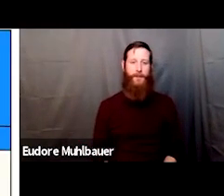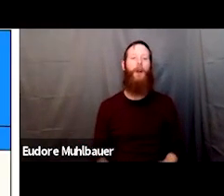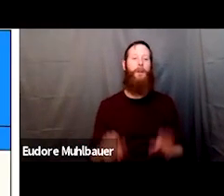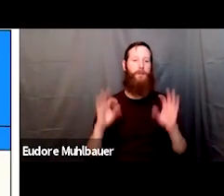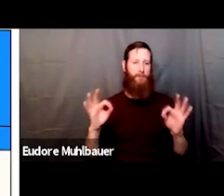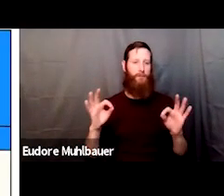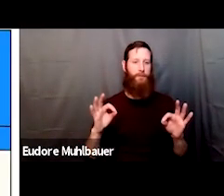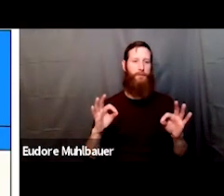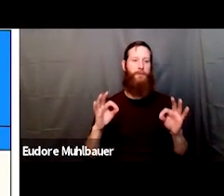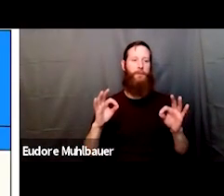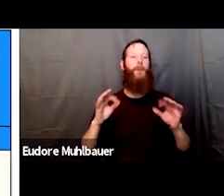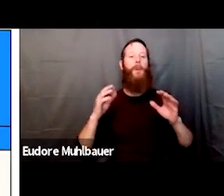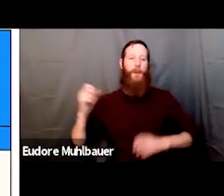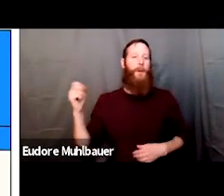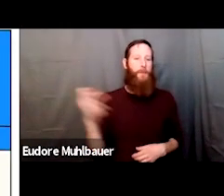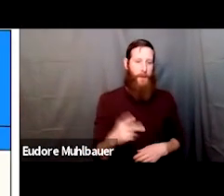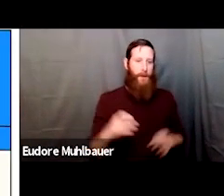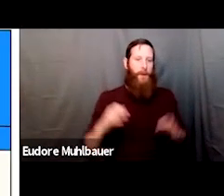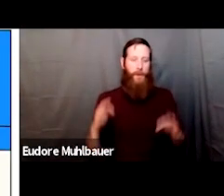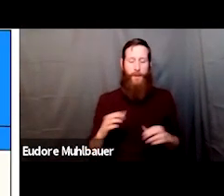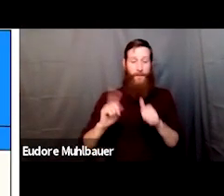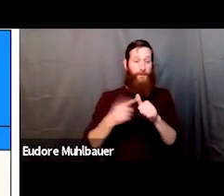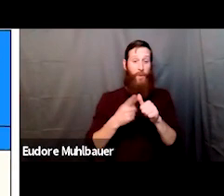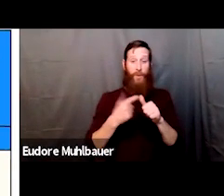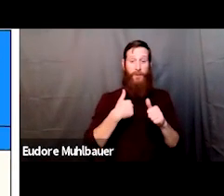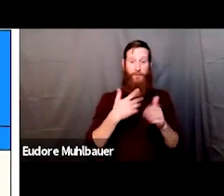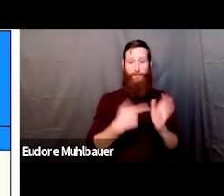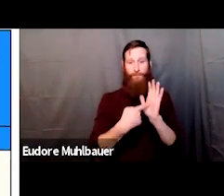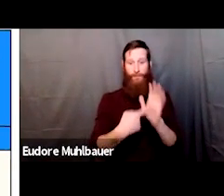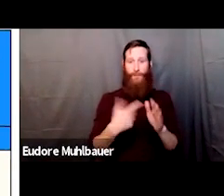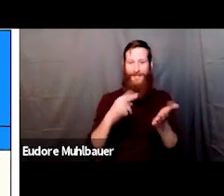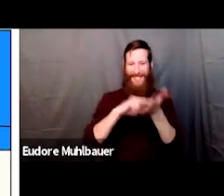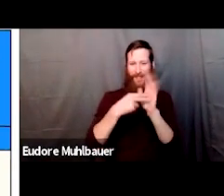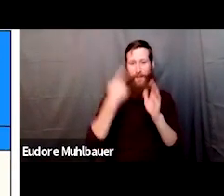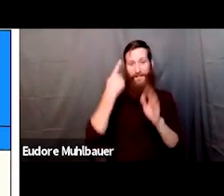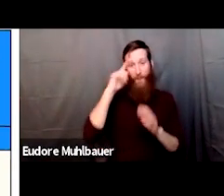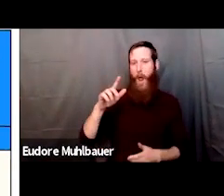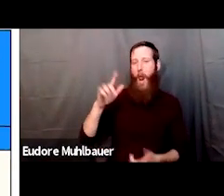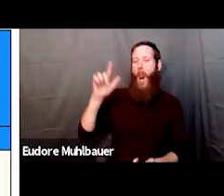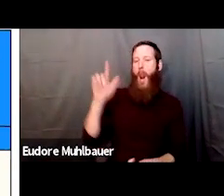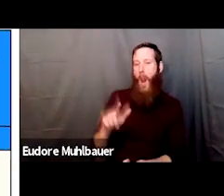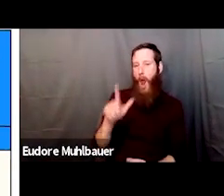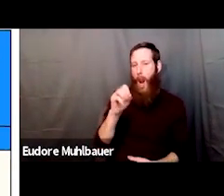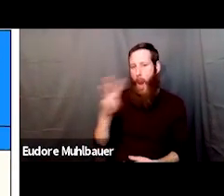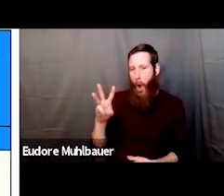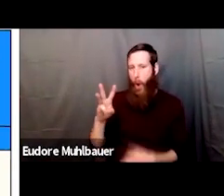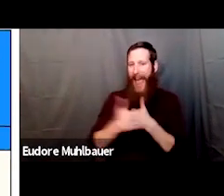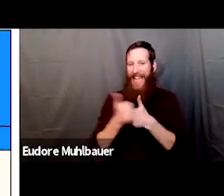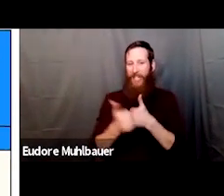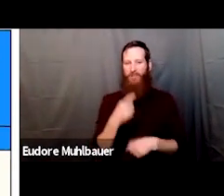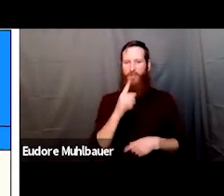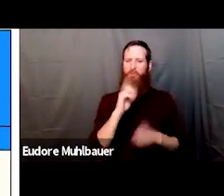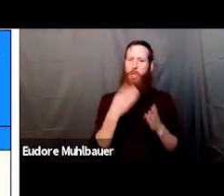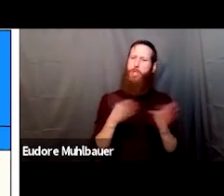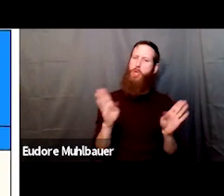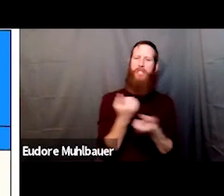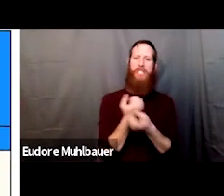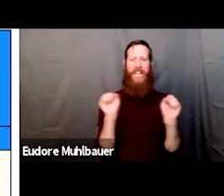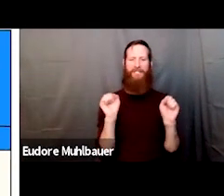So first I pulled up the definition for low hazard and you will notice that in this top line, it says generally safe avalanche conditions